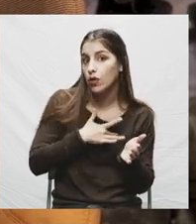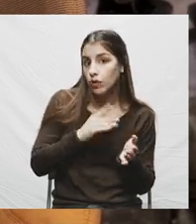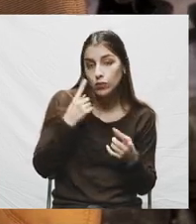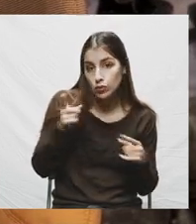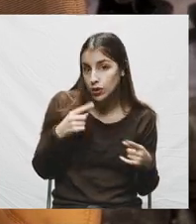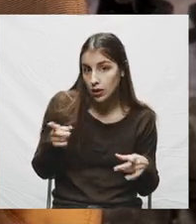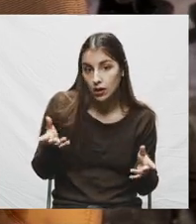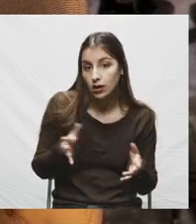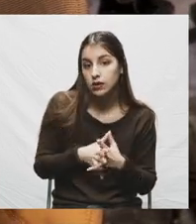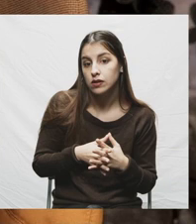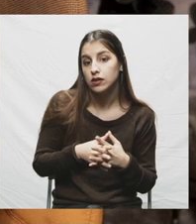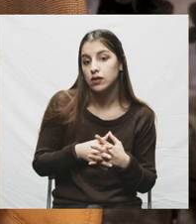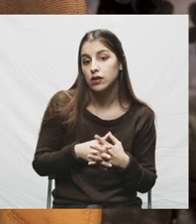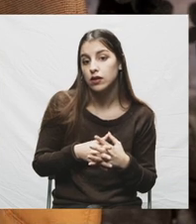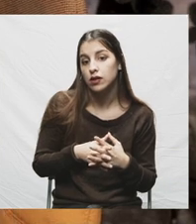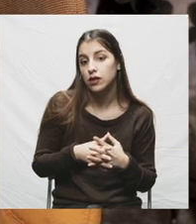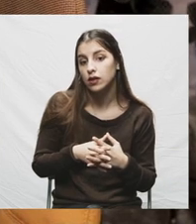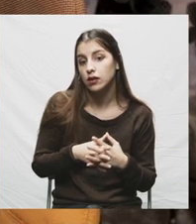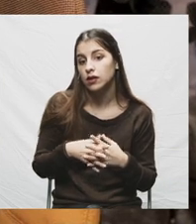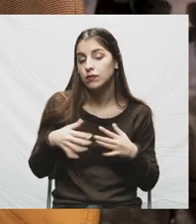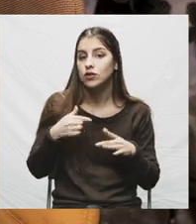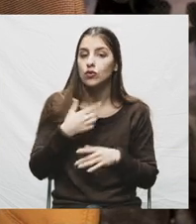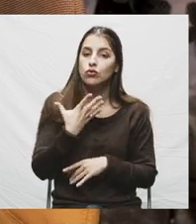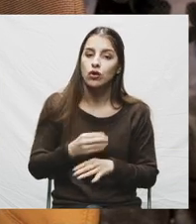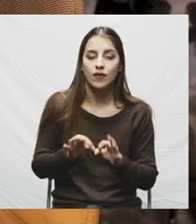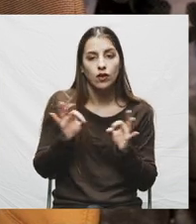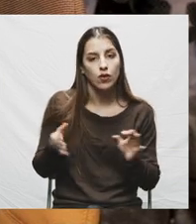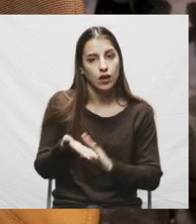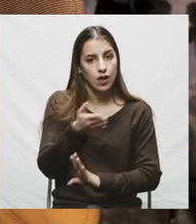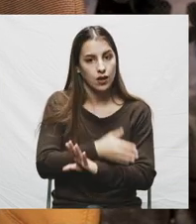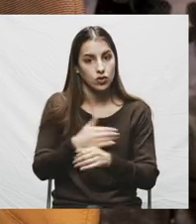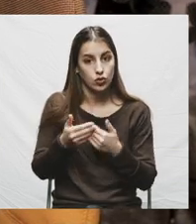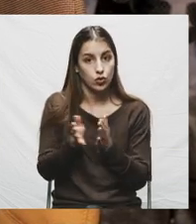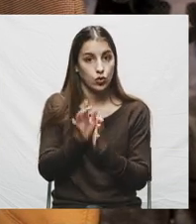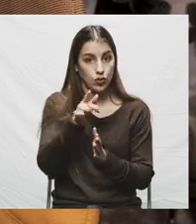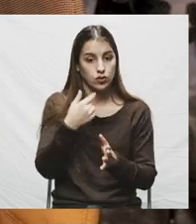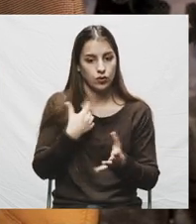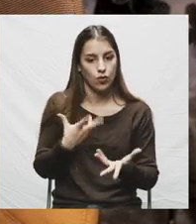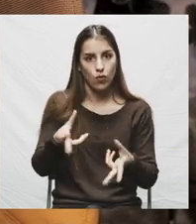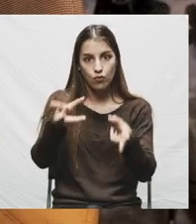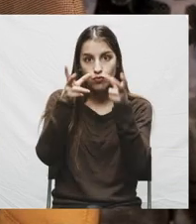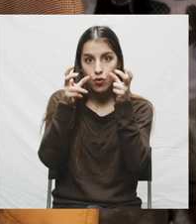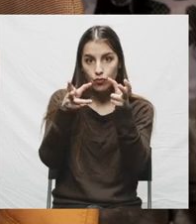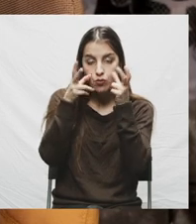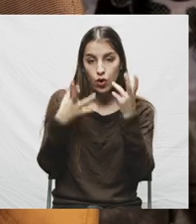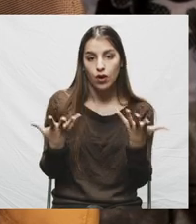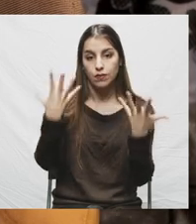my songs. But I’d love it to be as before, which is, all of this I enjoy,